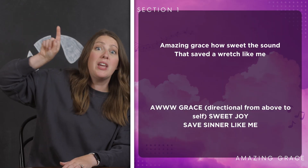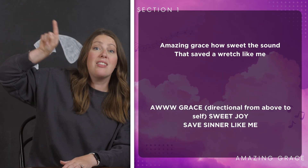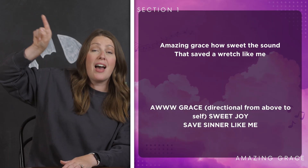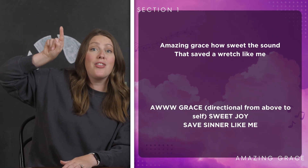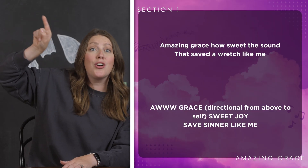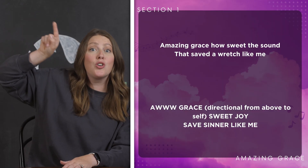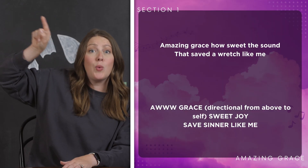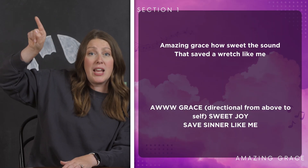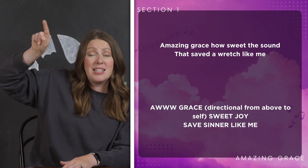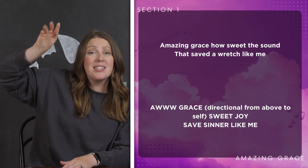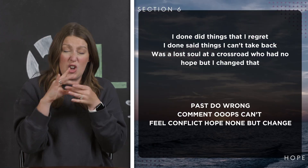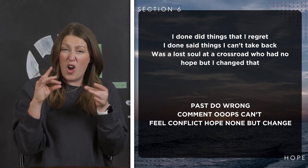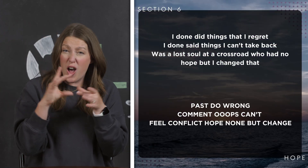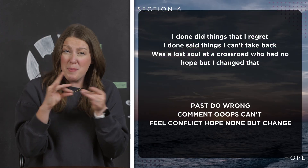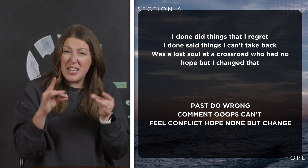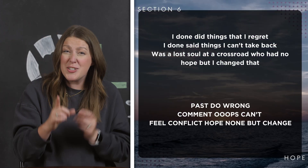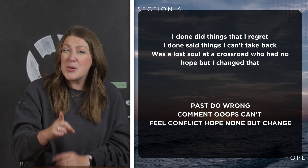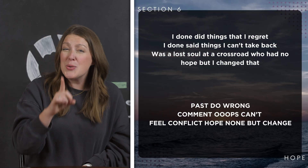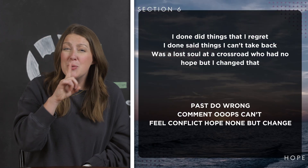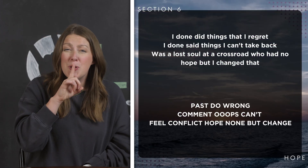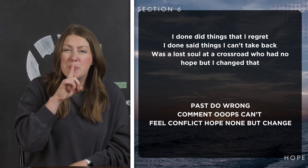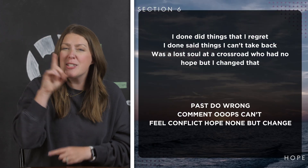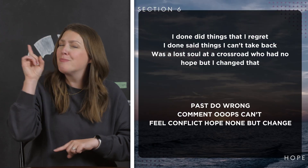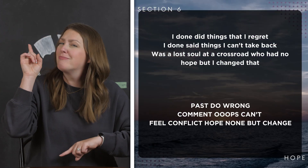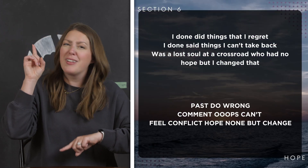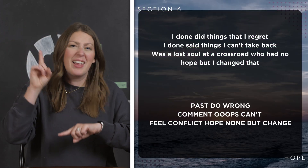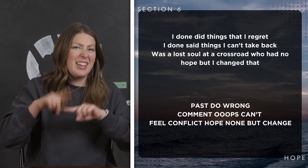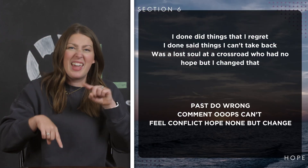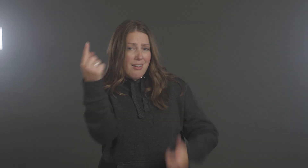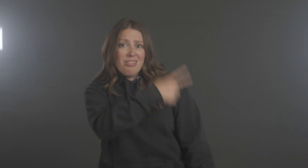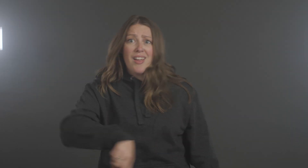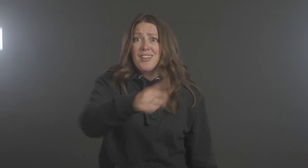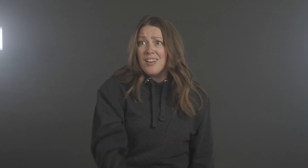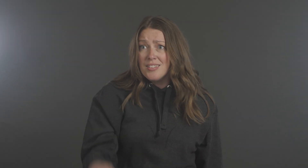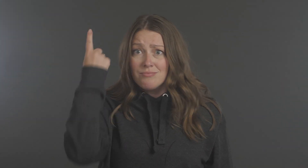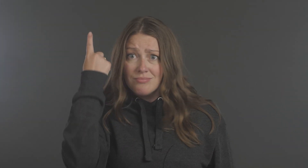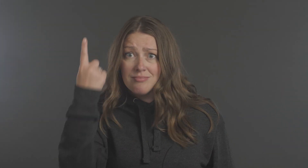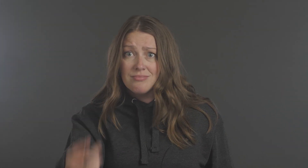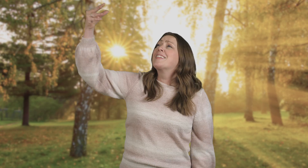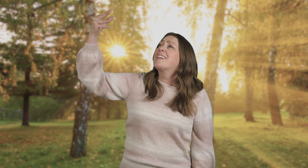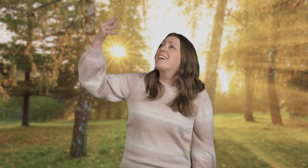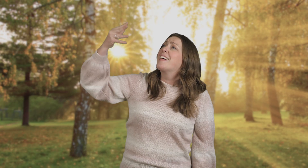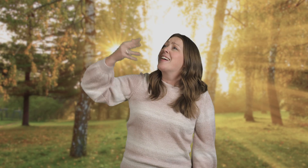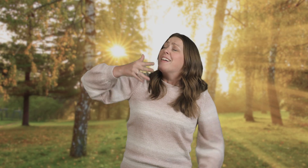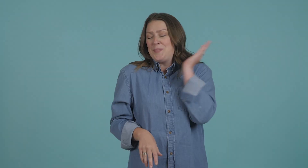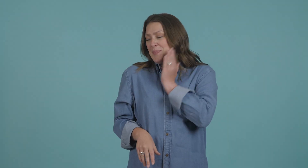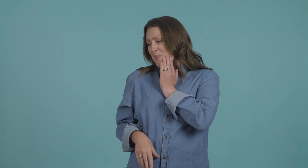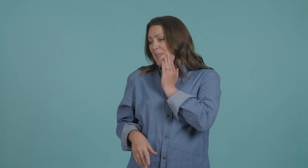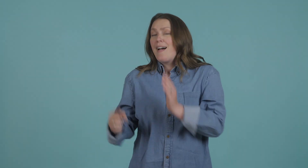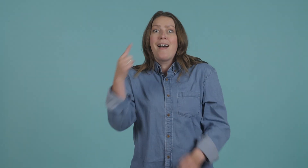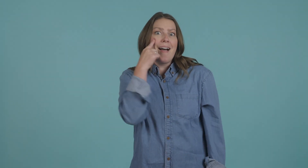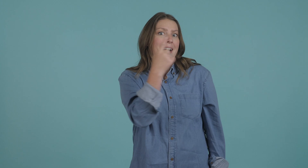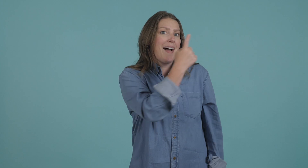but you also learn the glossing for music in genres such as rap, worship and country.